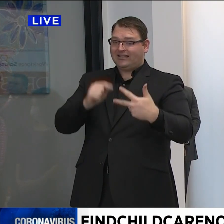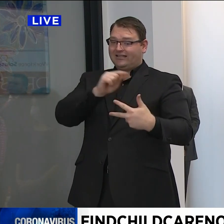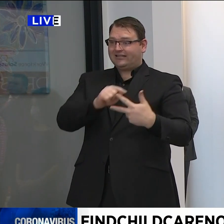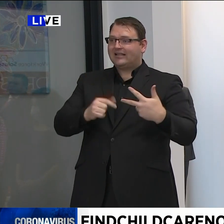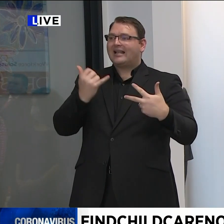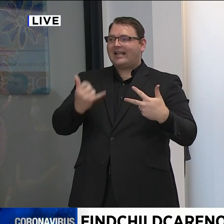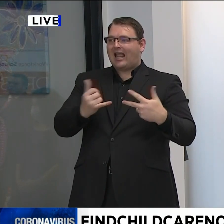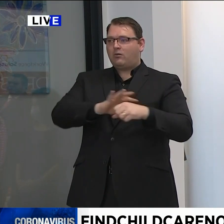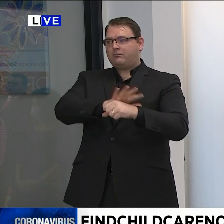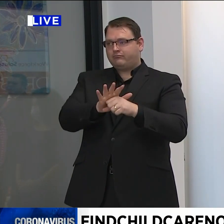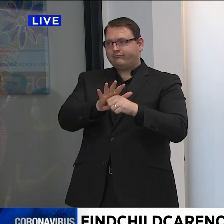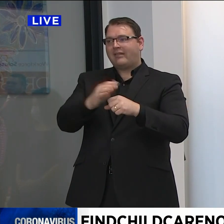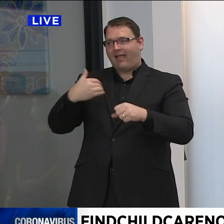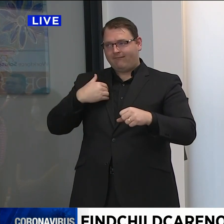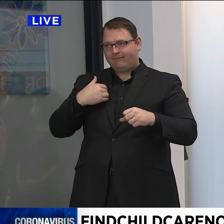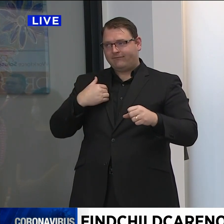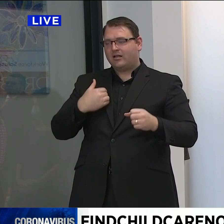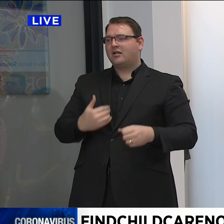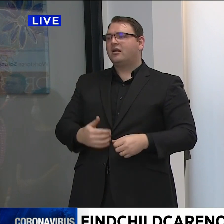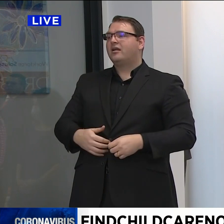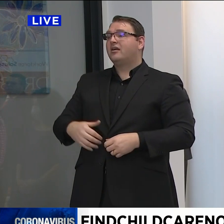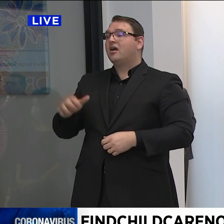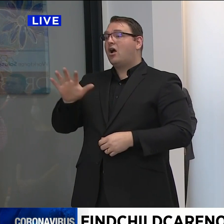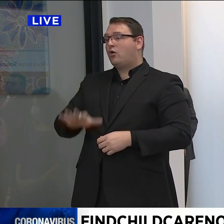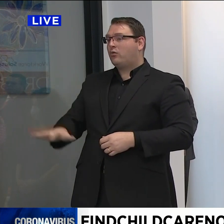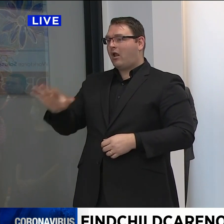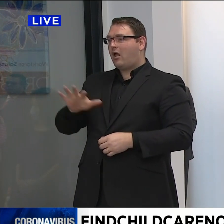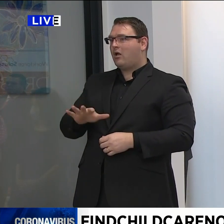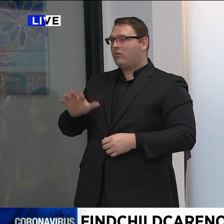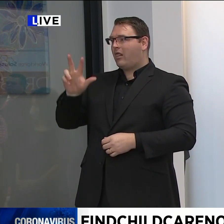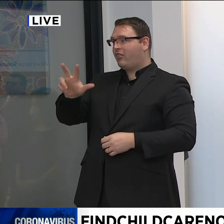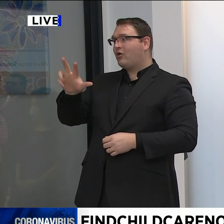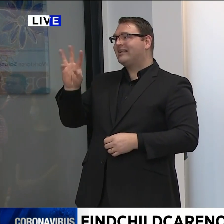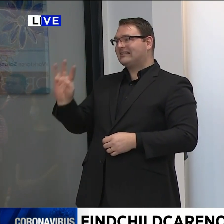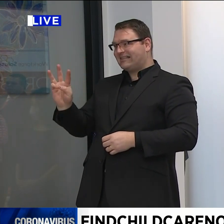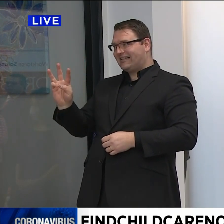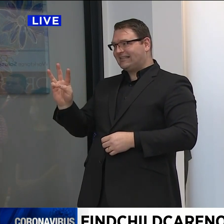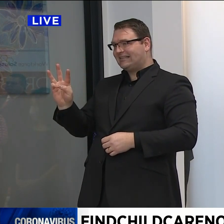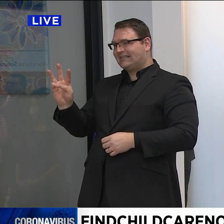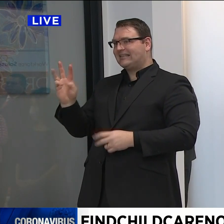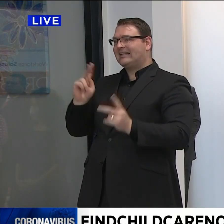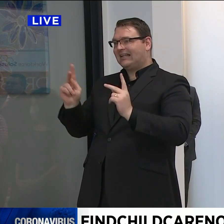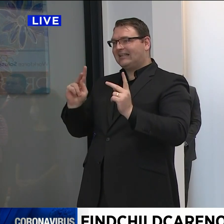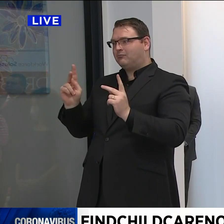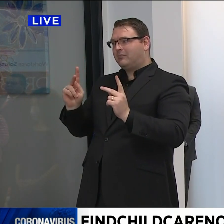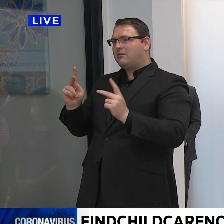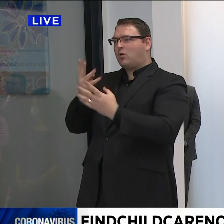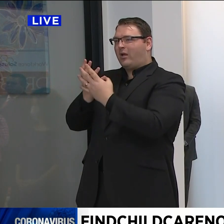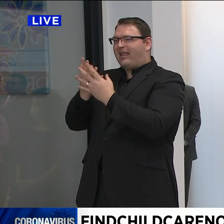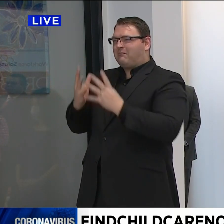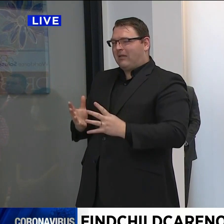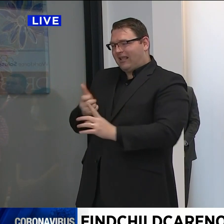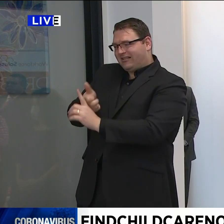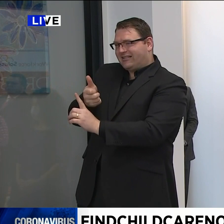jail staff who have tested positive for the virus. At positive for the virus. At least 3 inmates are positive. least 3 inmates are positive. 3 dozen inmates are now